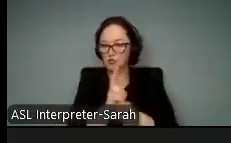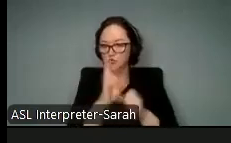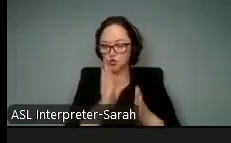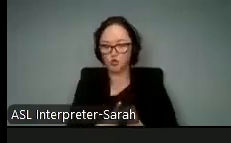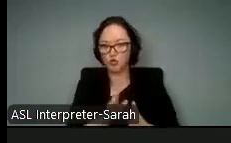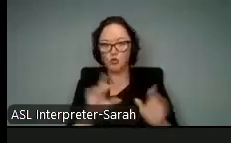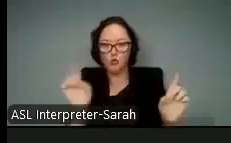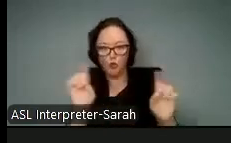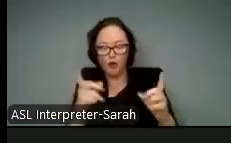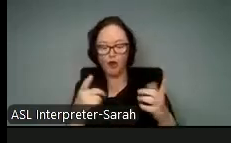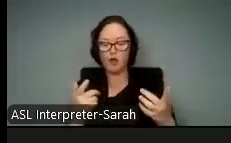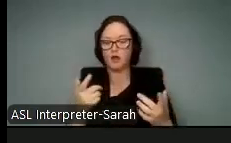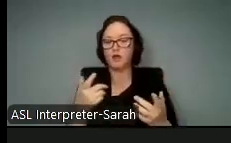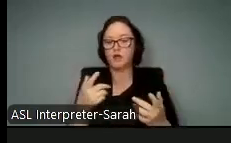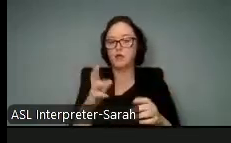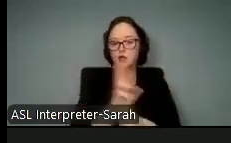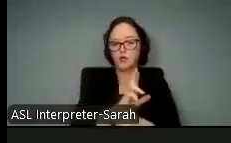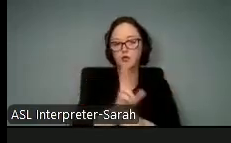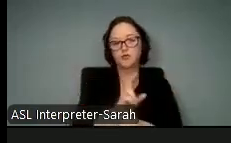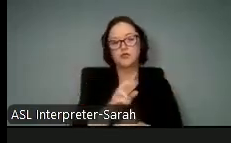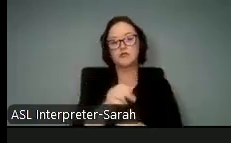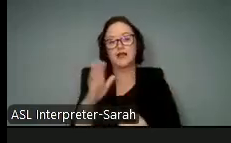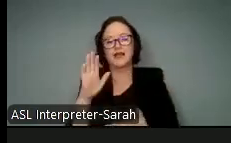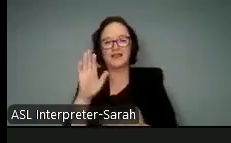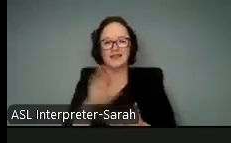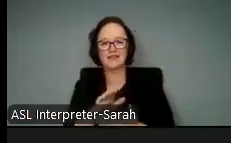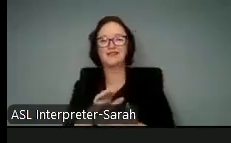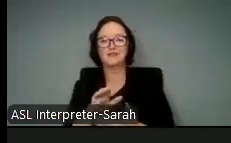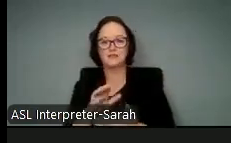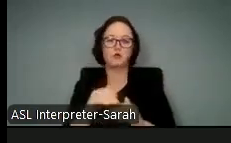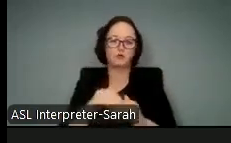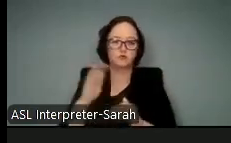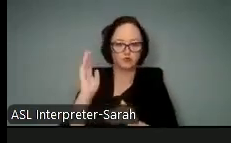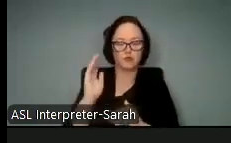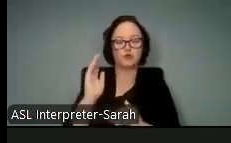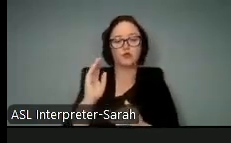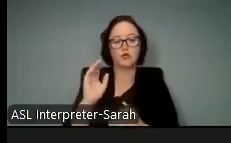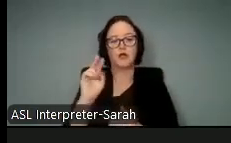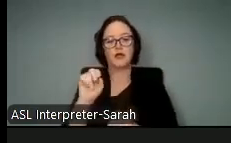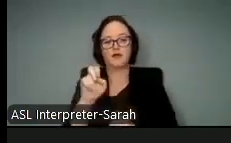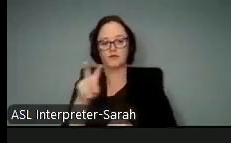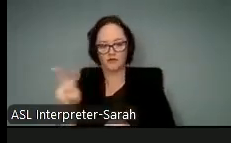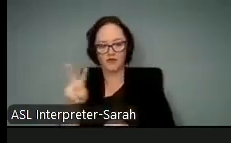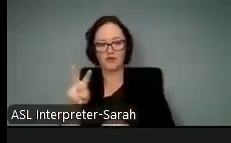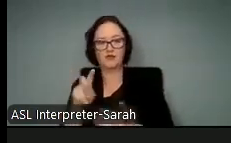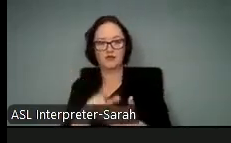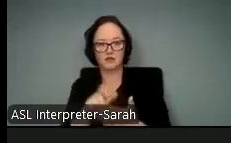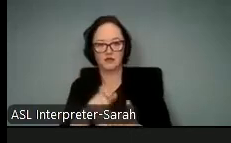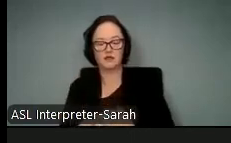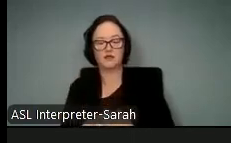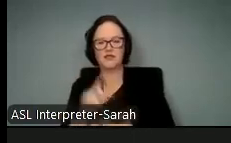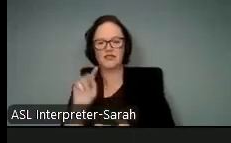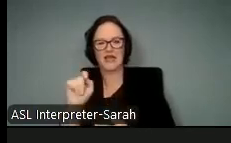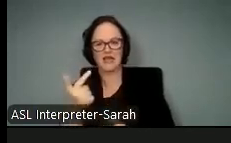We're using the less greater tag to identify the primary landmark, that's usually global navigation, that's your bar across the top.